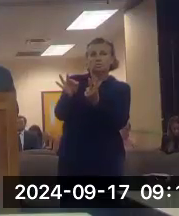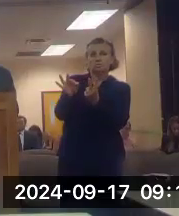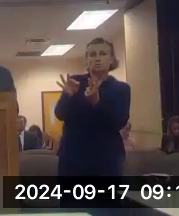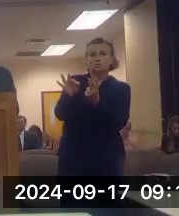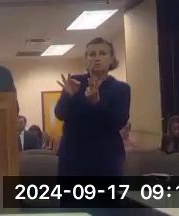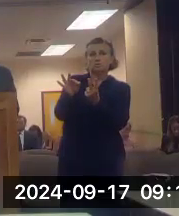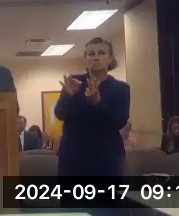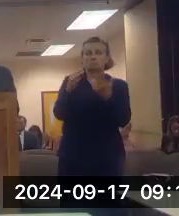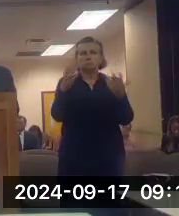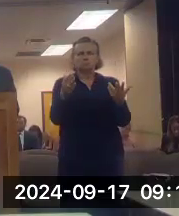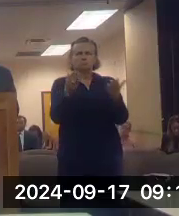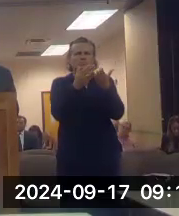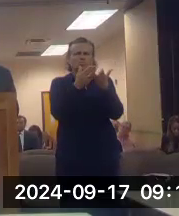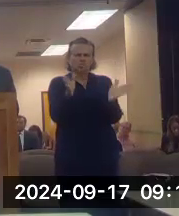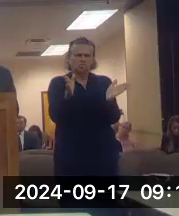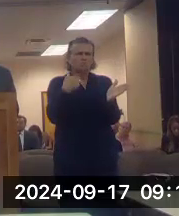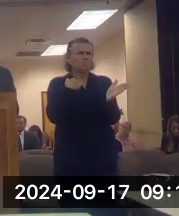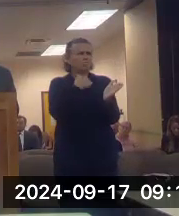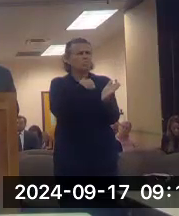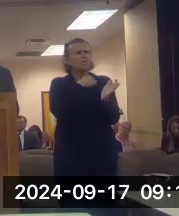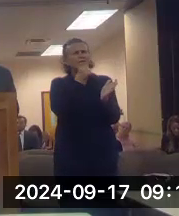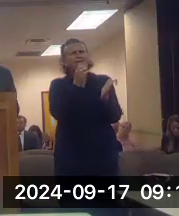Reginald Parson: I think, as a general rule, we don't oppose that.